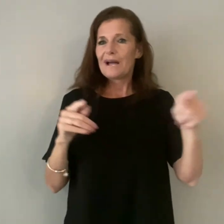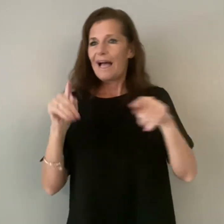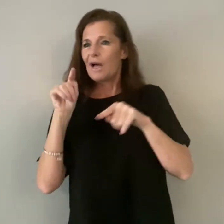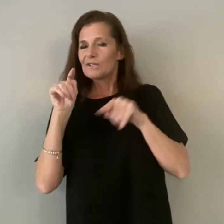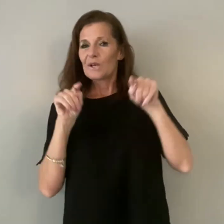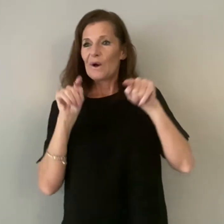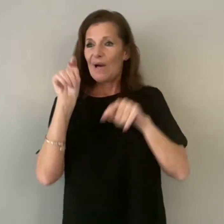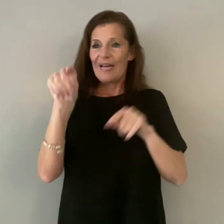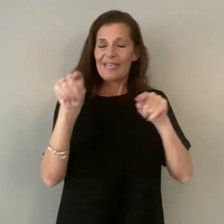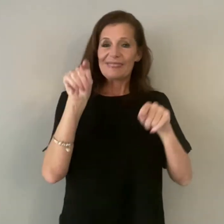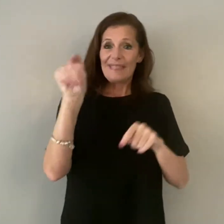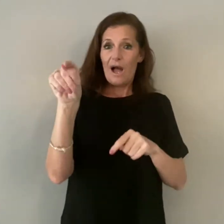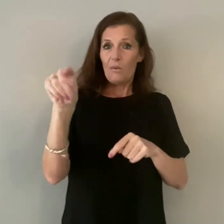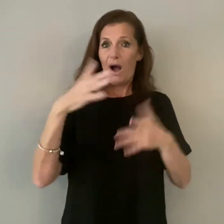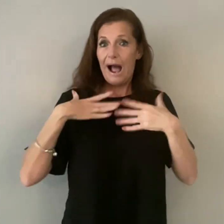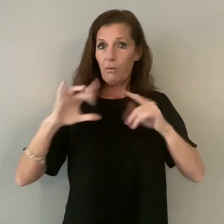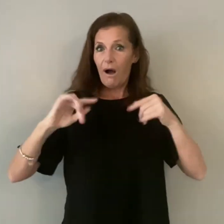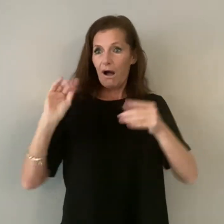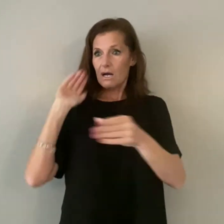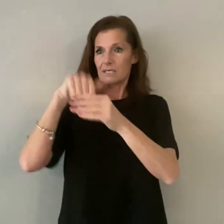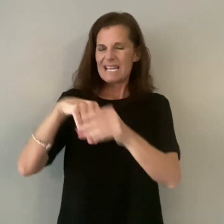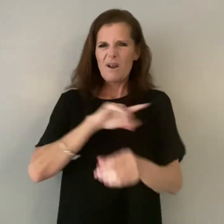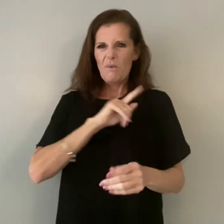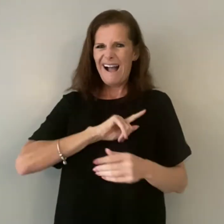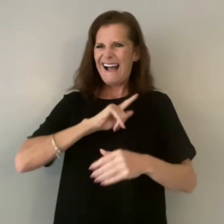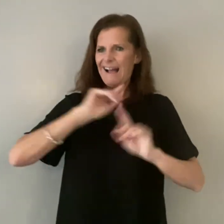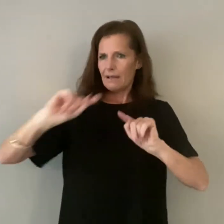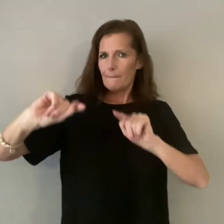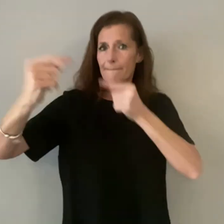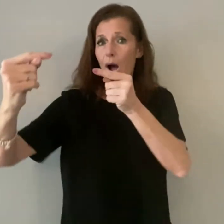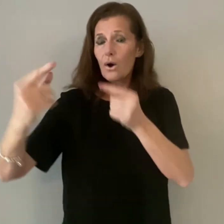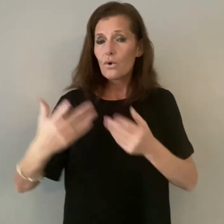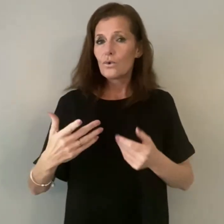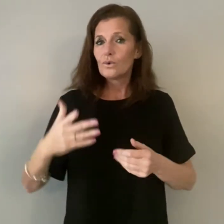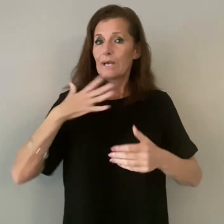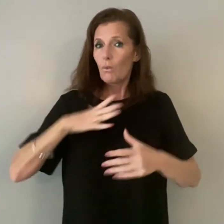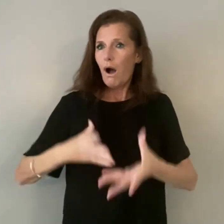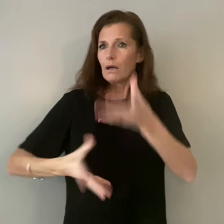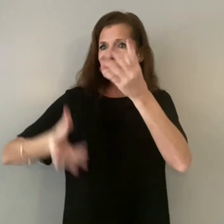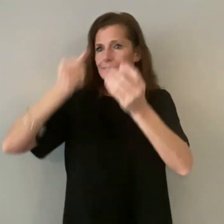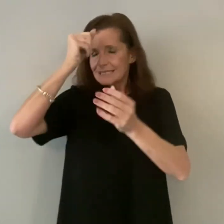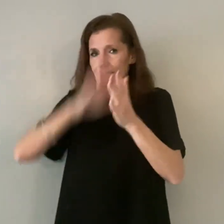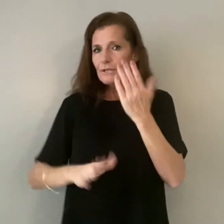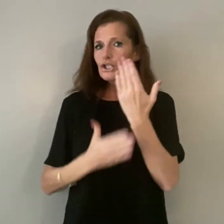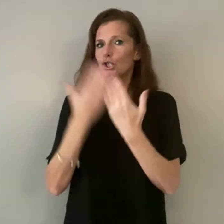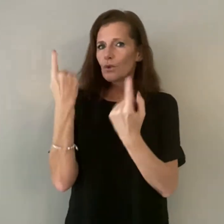I was definitely motivated by the opportunity to oppose dominant culture and also experience new things.